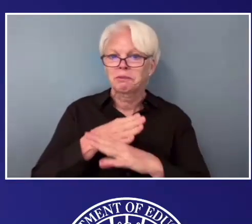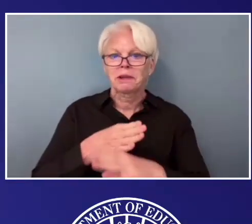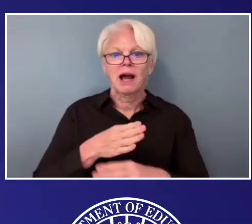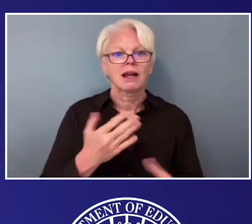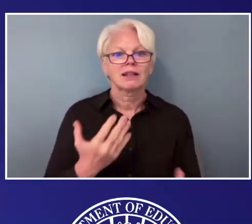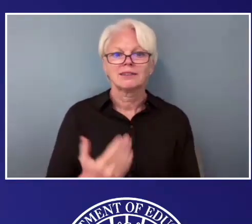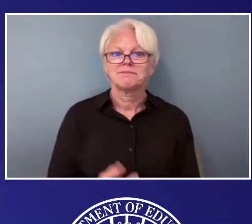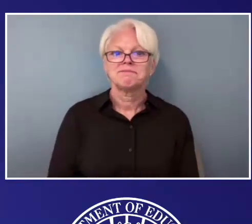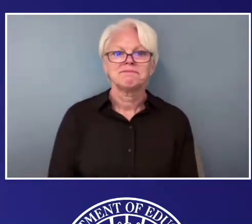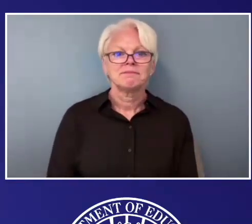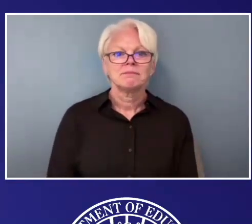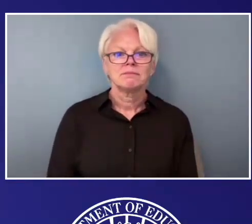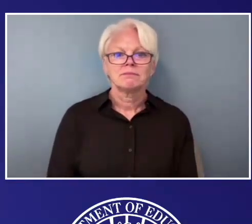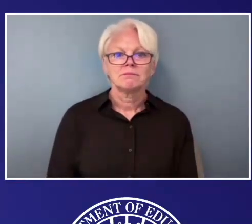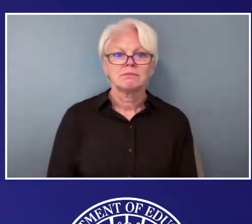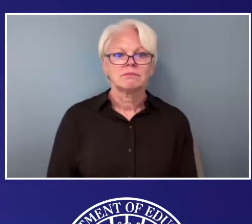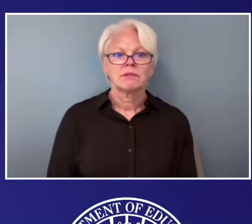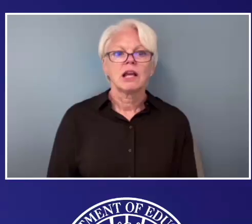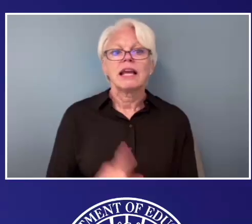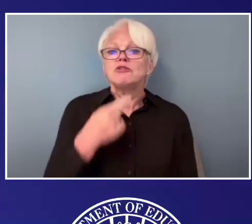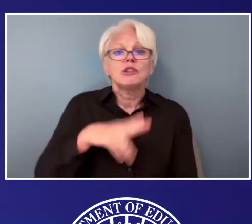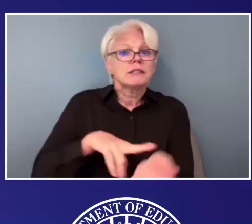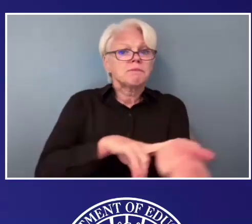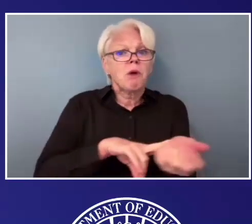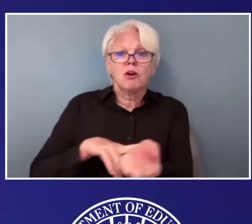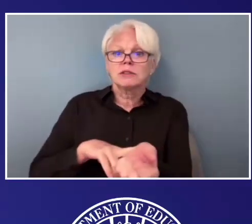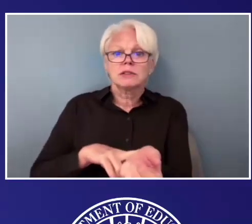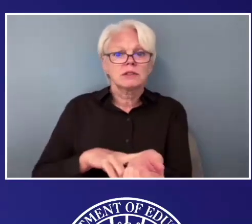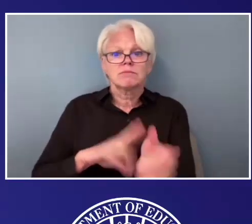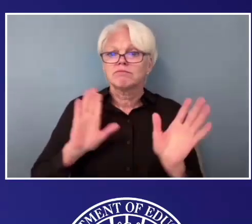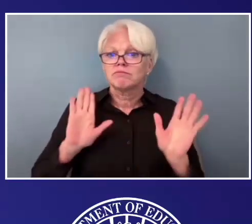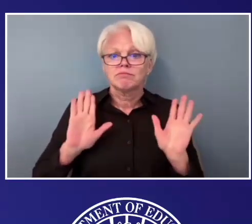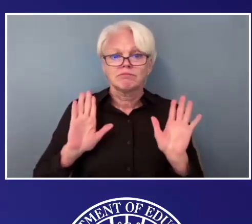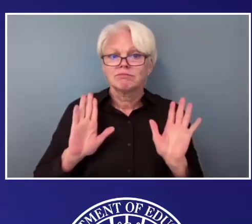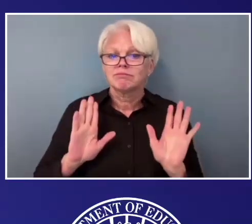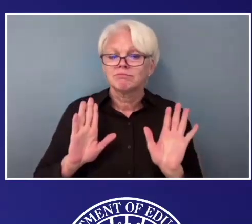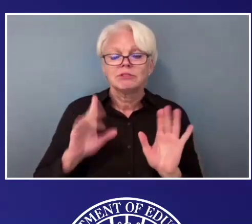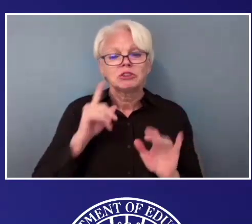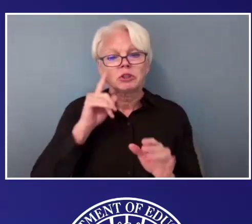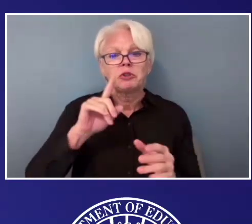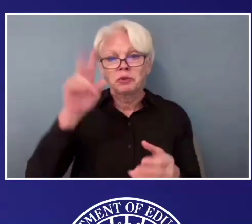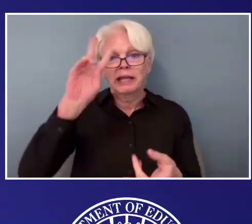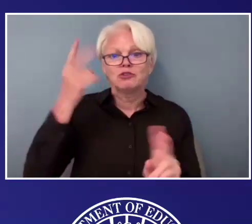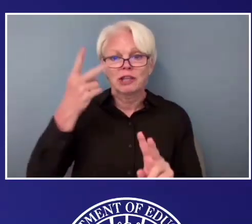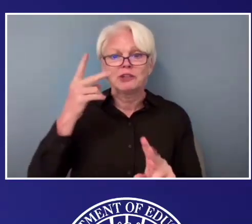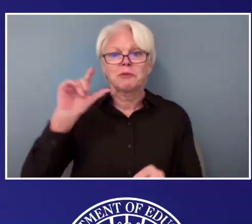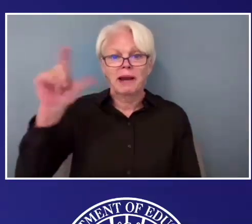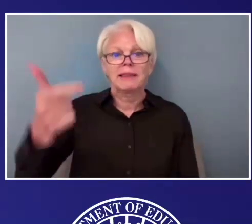Remember, this is just a pulse check. You can change your mind later. I see all thumbs up.